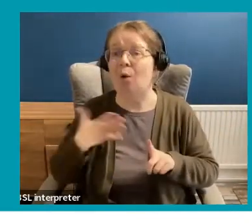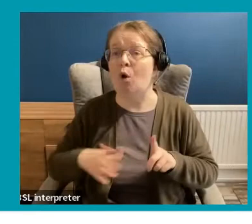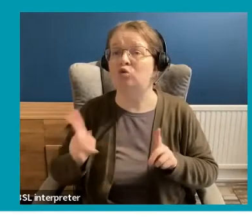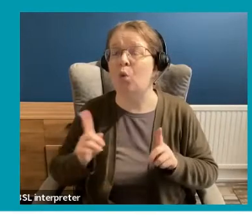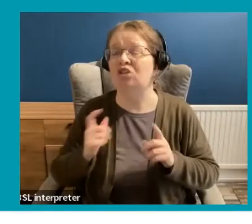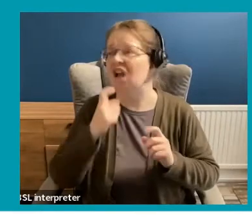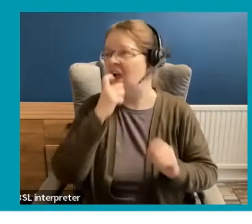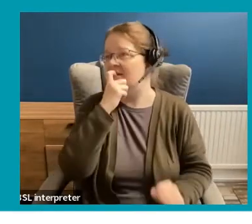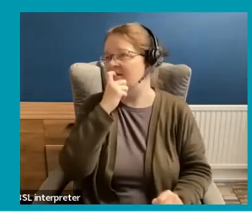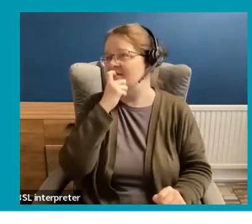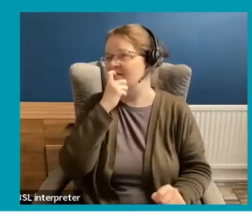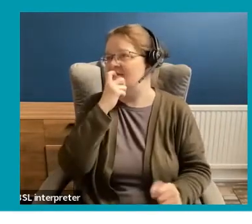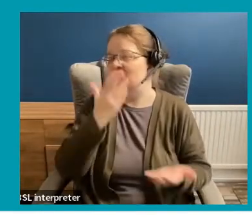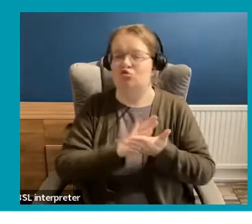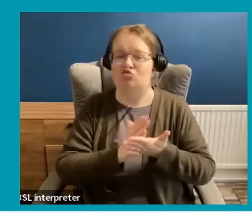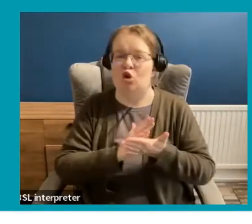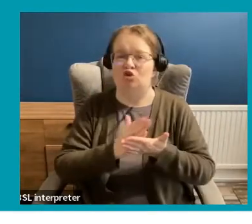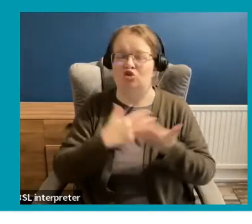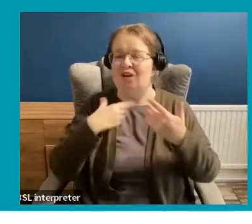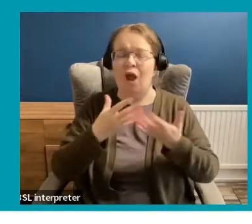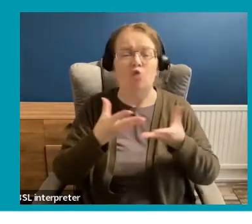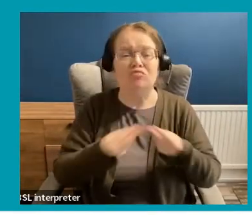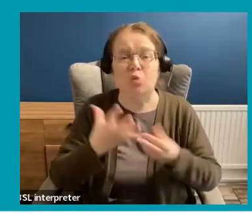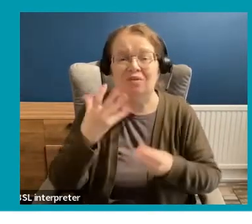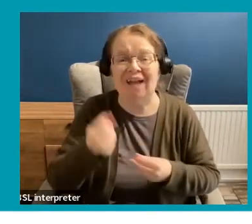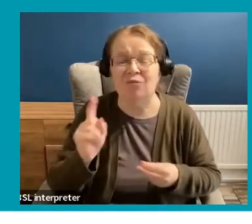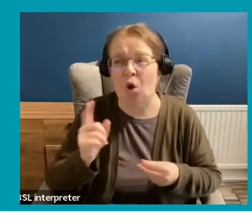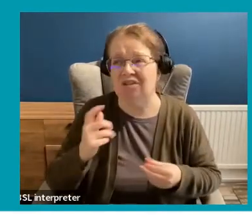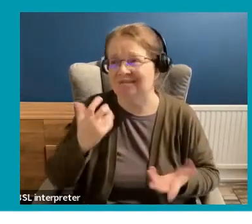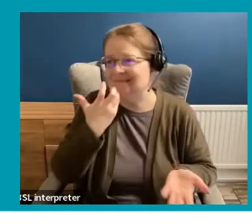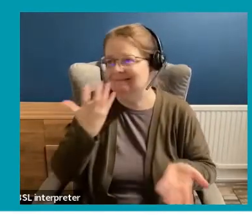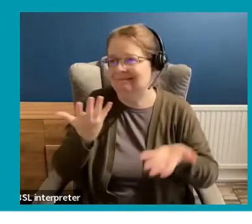are not clear on our resources as stakeholders, that kind of thing.